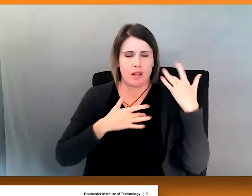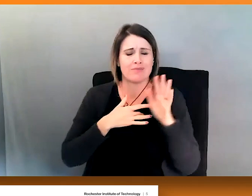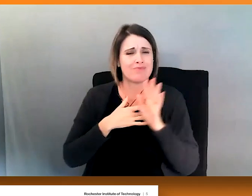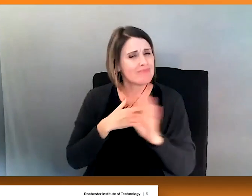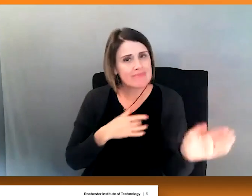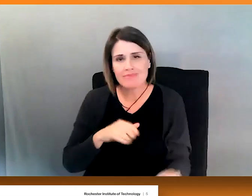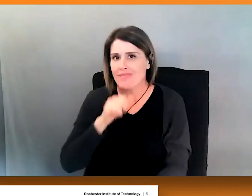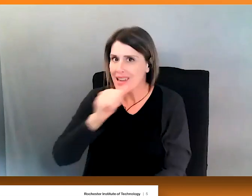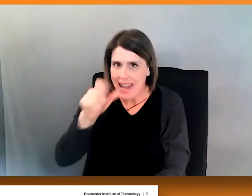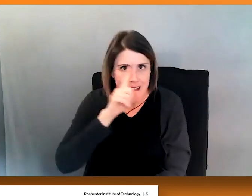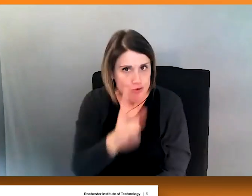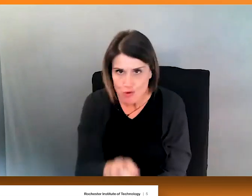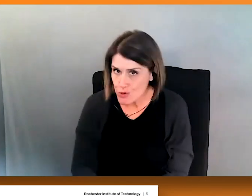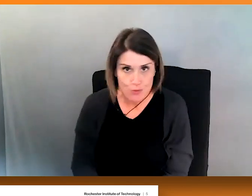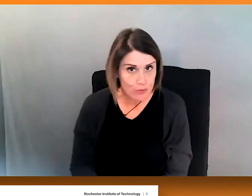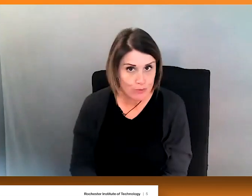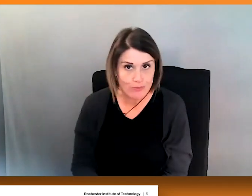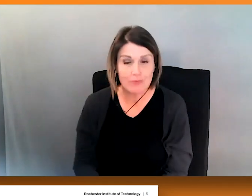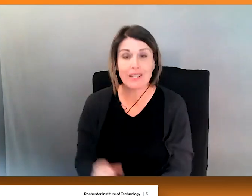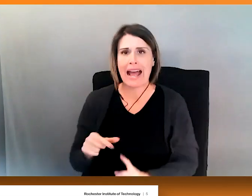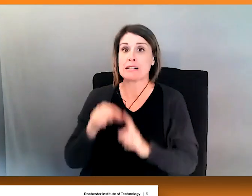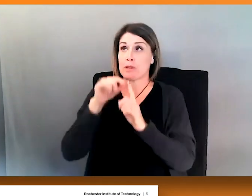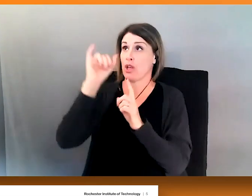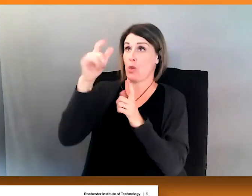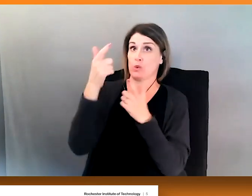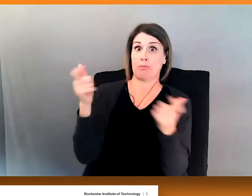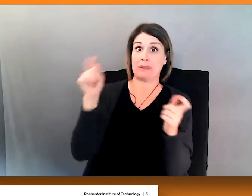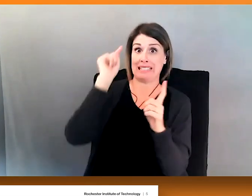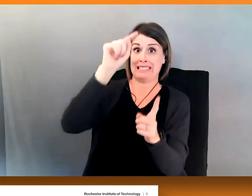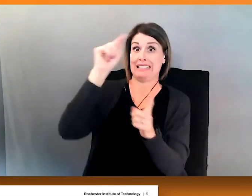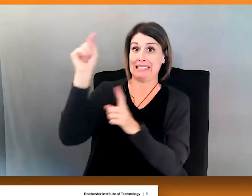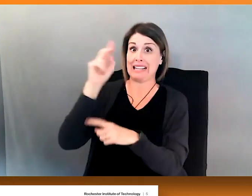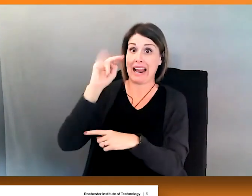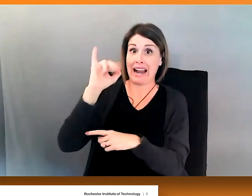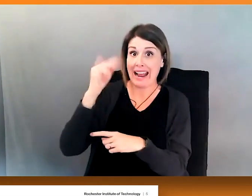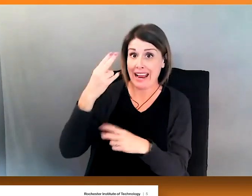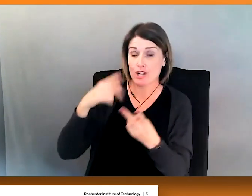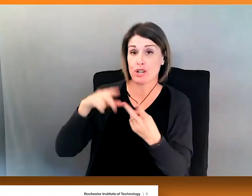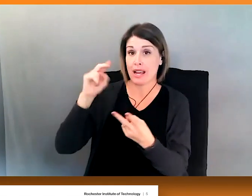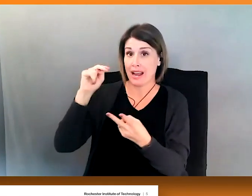That's not true, especially our big funders NIH, NSF.